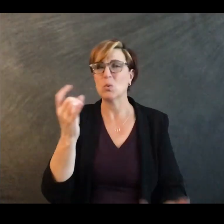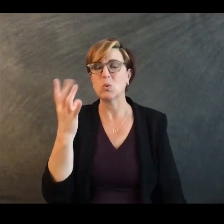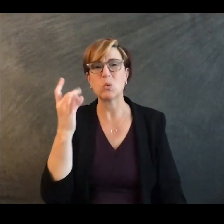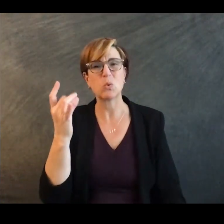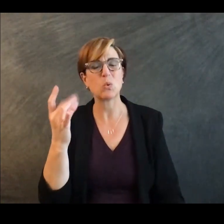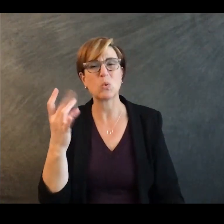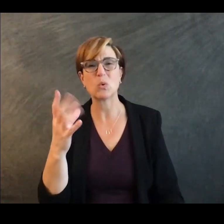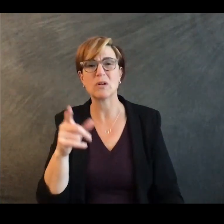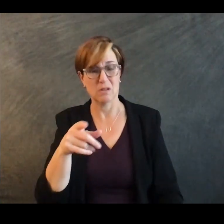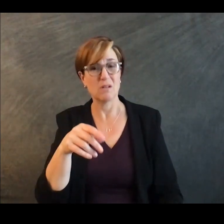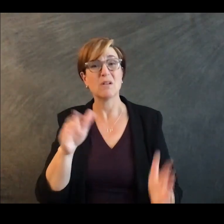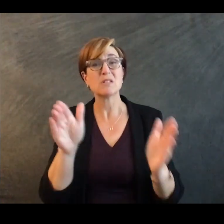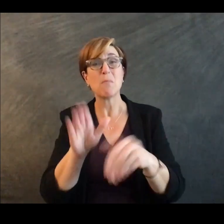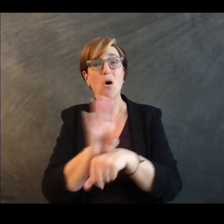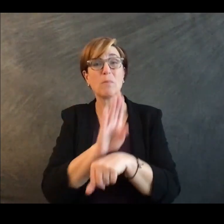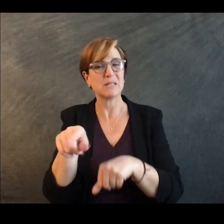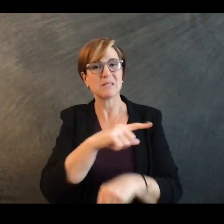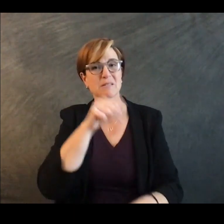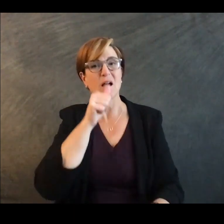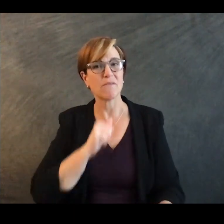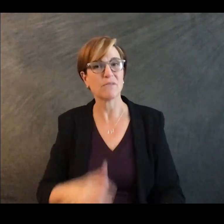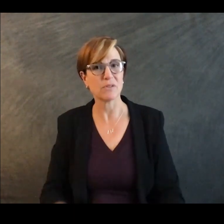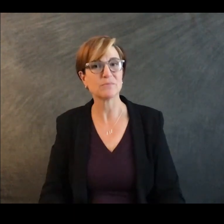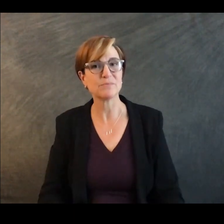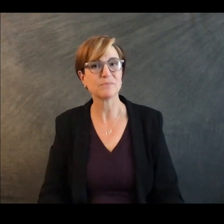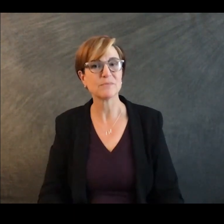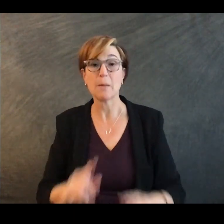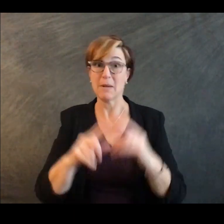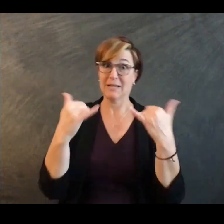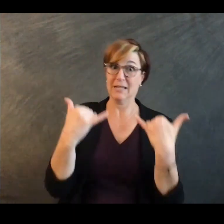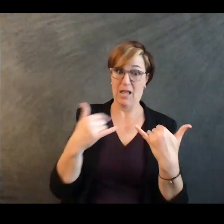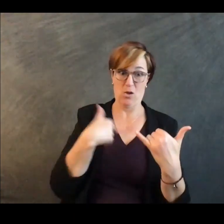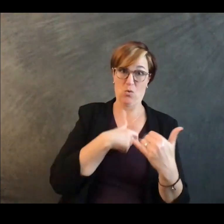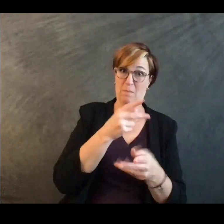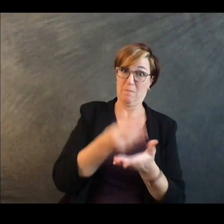keeping open and they'll be paying their employees and they'll be all set to go